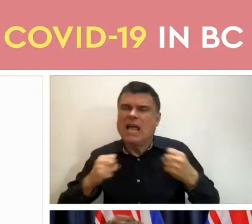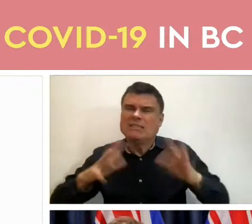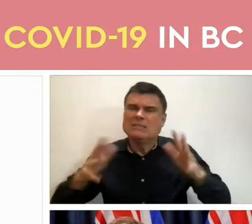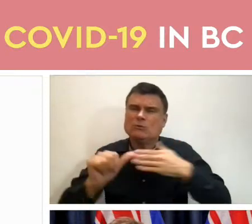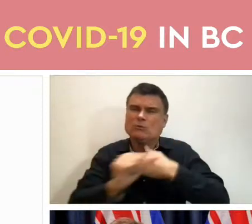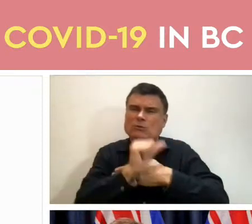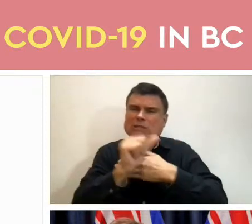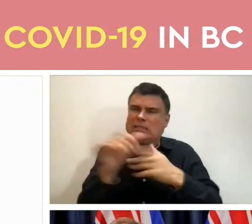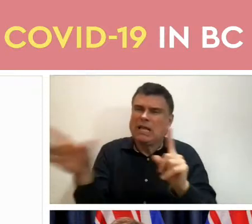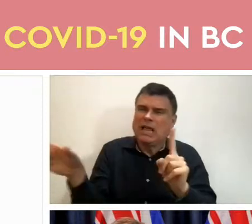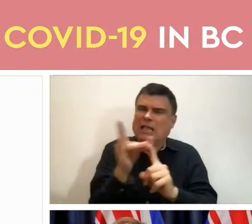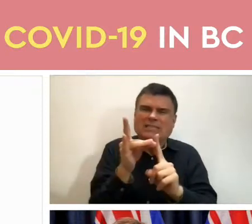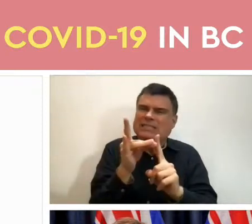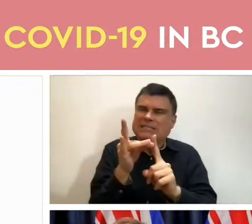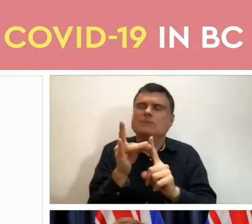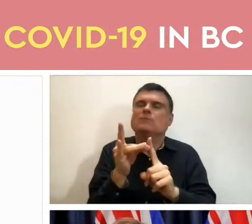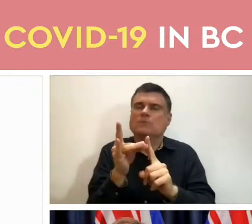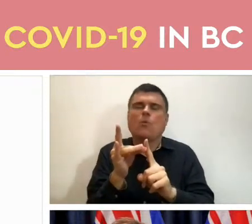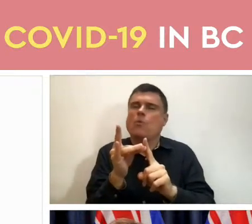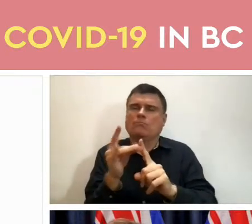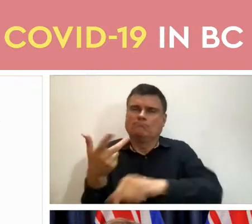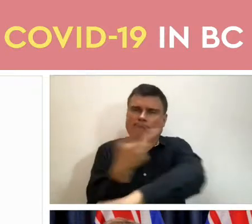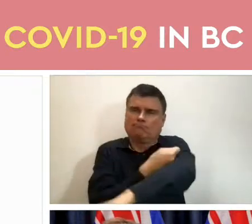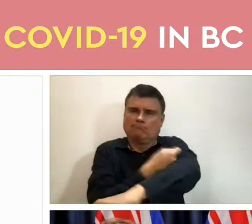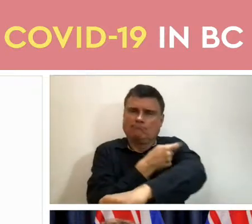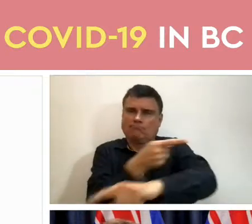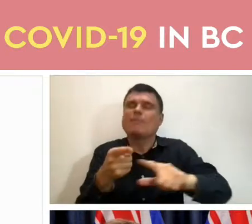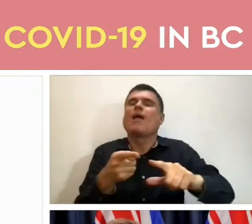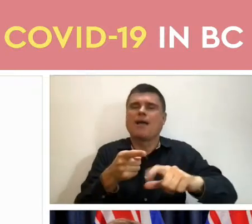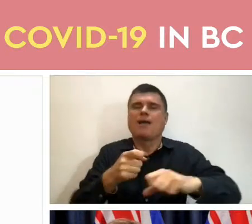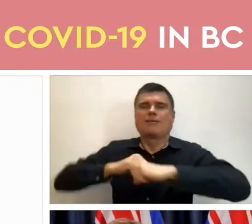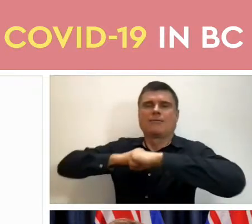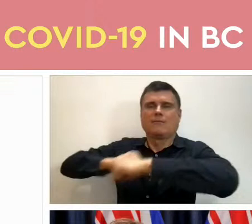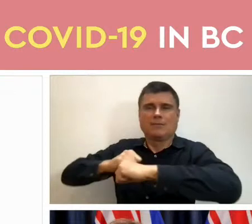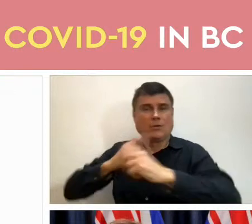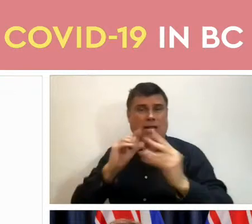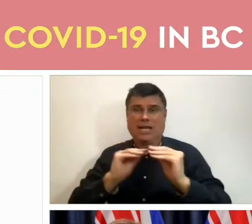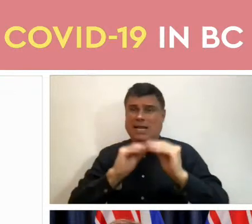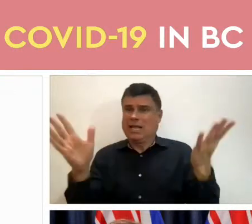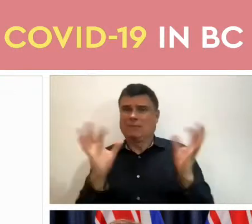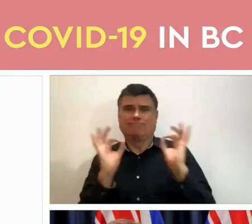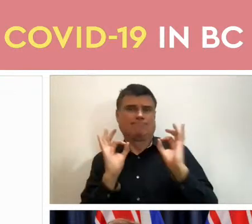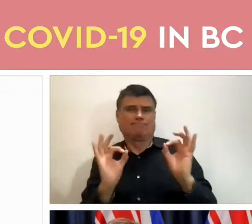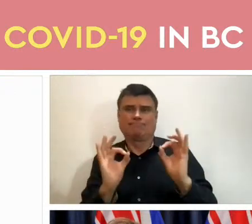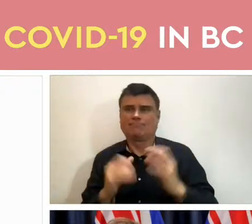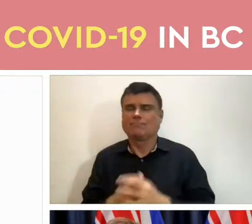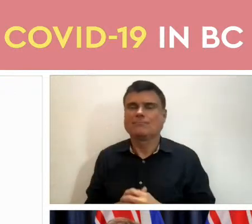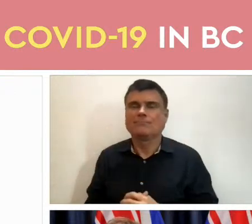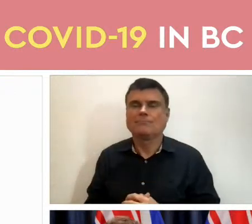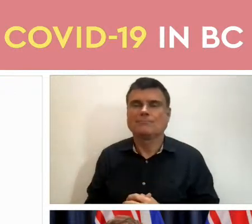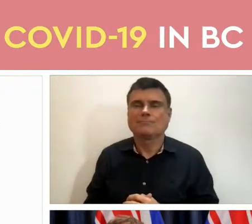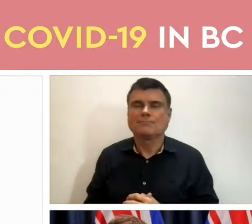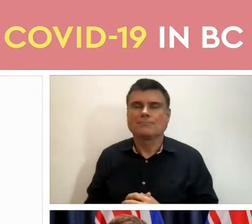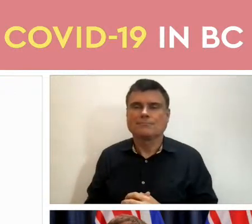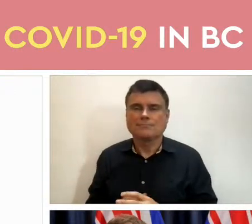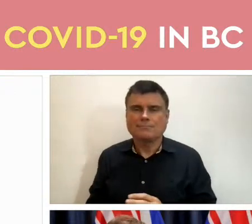and second dose immunization. I just want too make this point